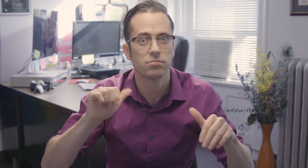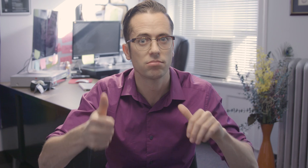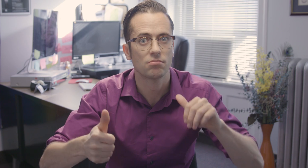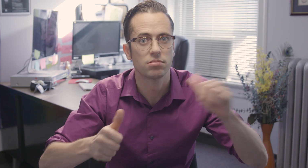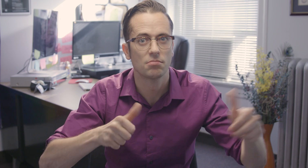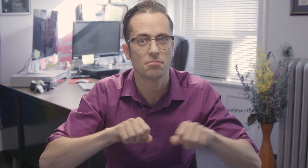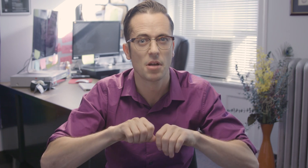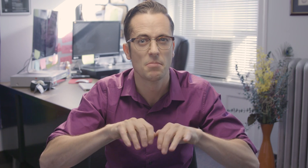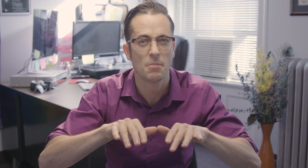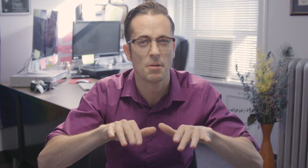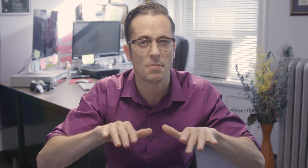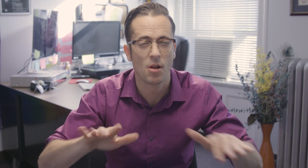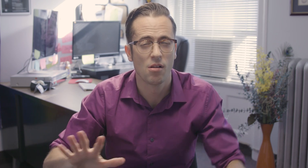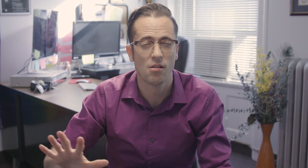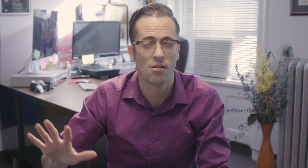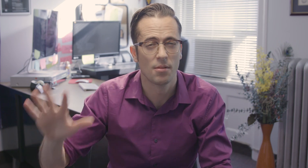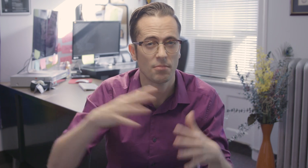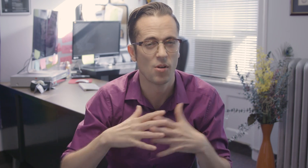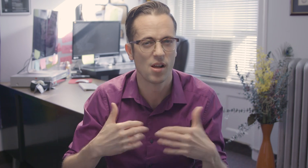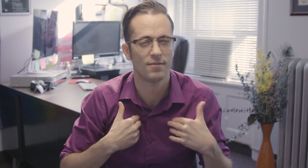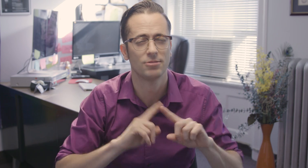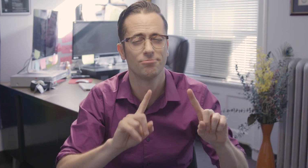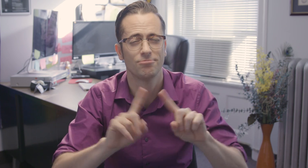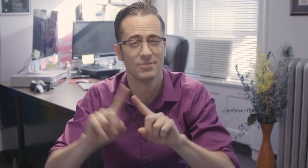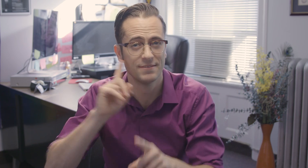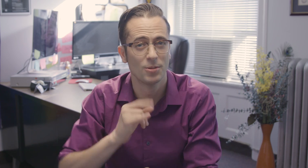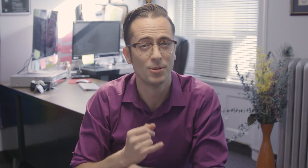and established more Deaf school throughout America.